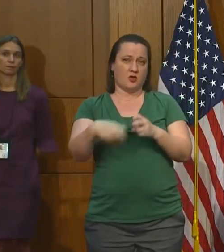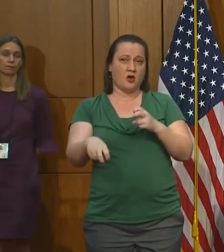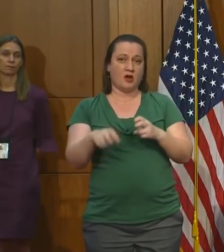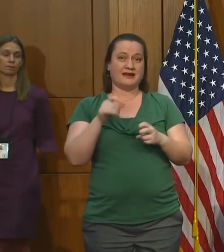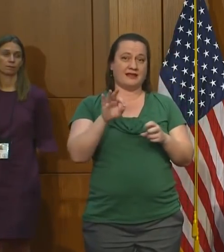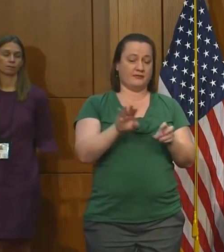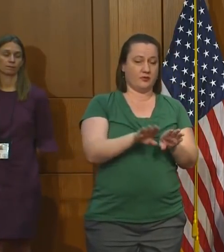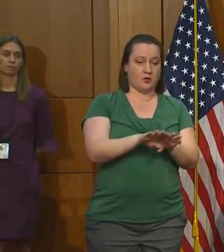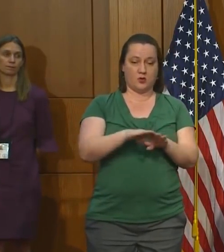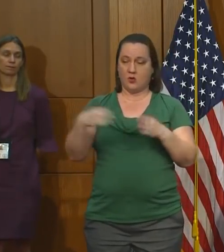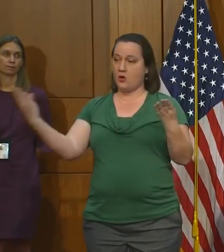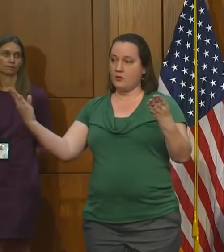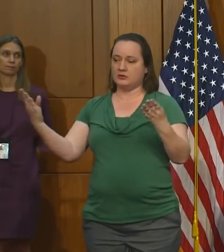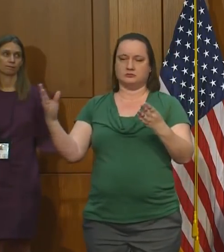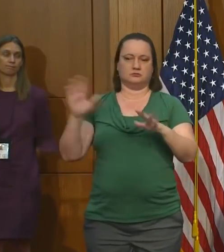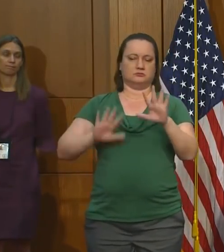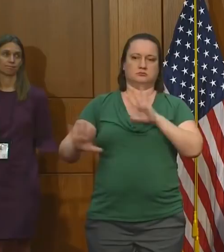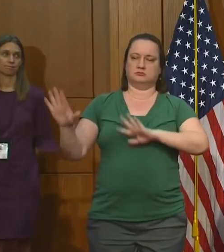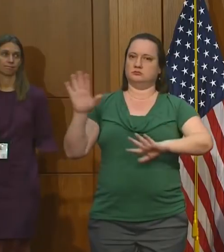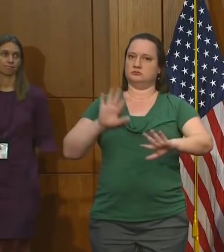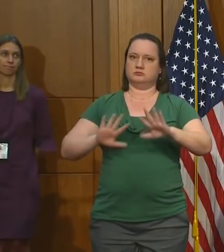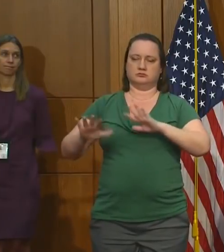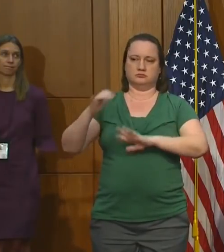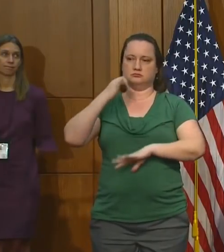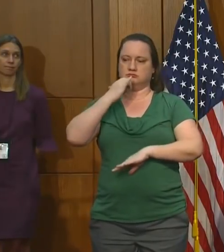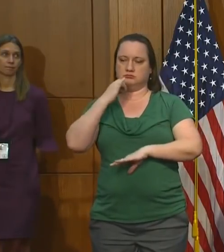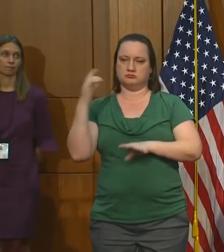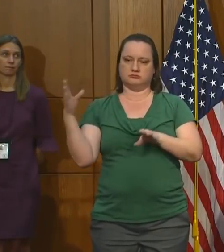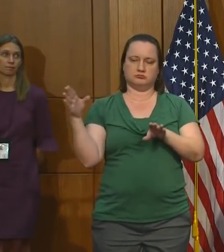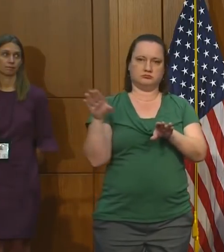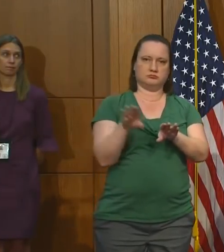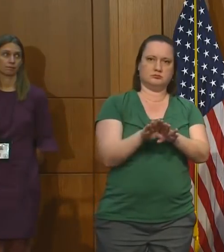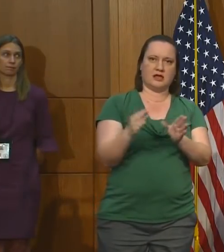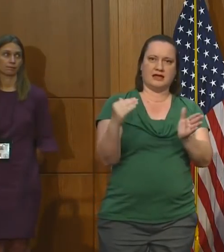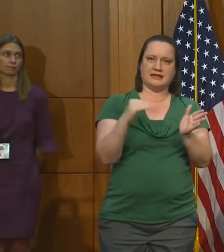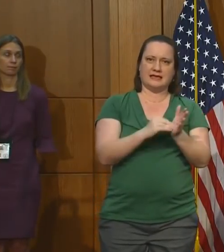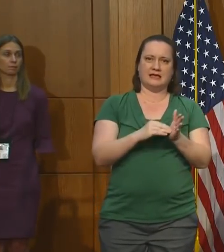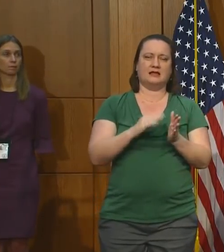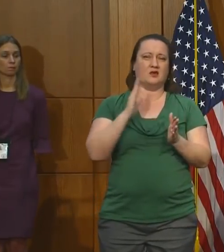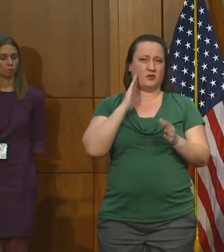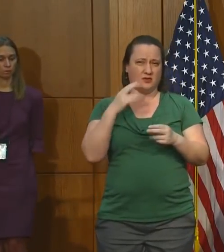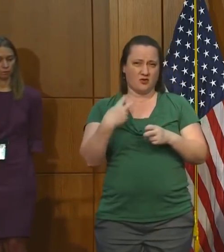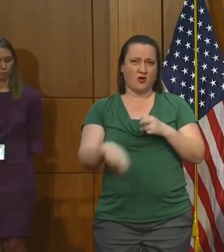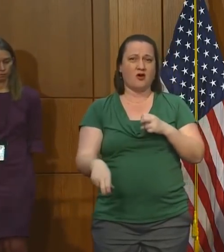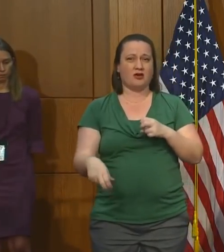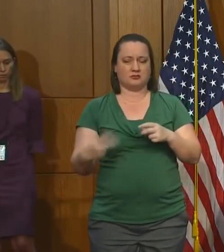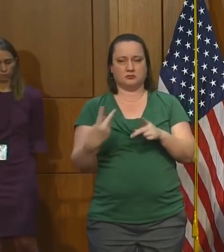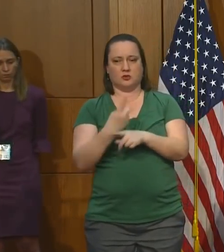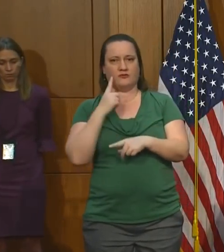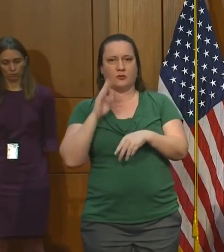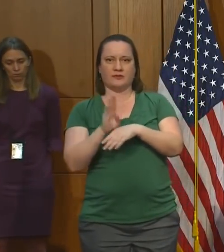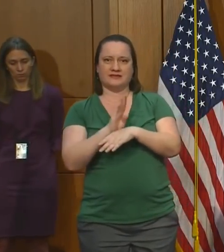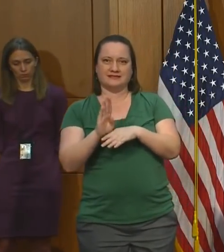THAT'S WHAT WE'RE DO AND THAT THE WE'RE DOING THAT BECAUSE IT. TO YOU POINT IT WILL BE DIFFICULT TO GO BACK TO MORE